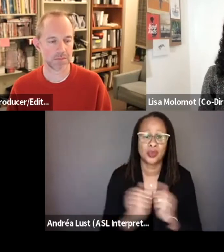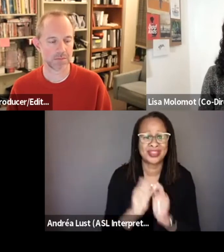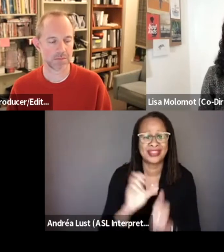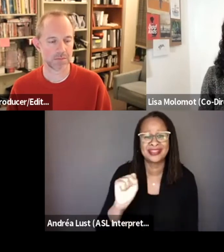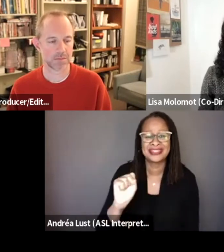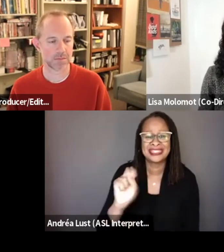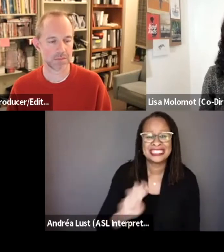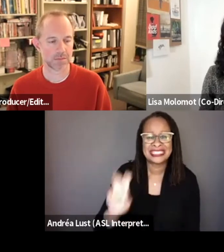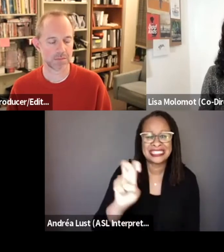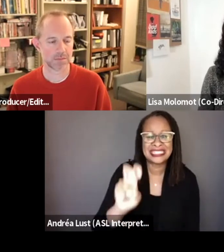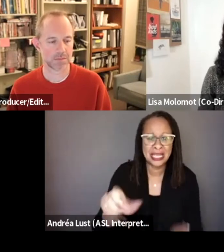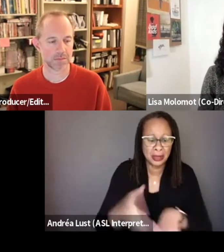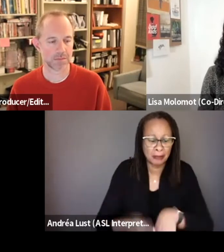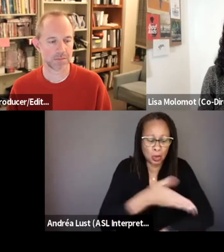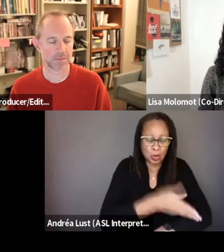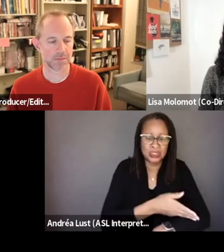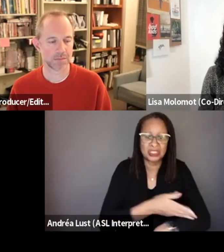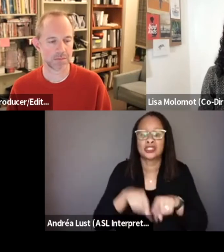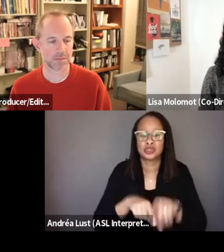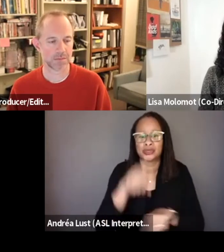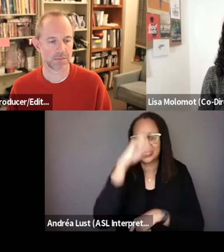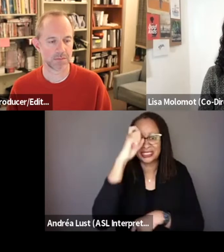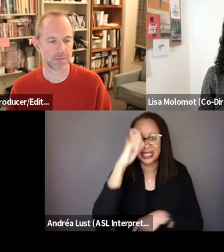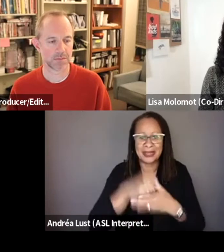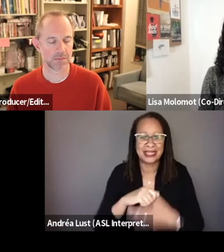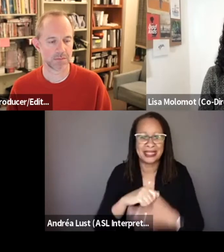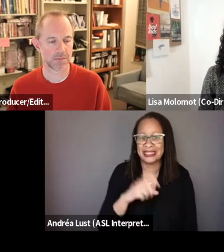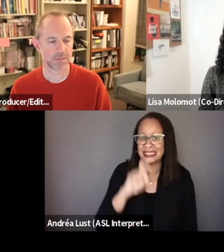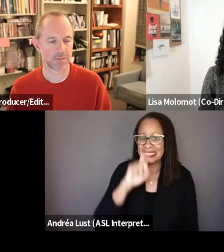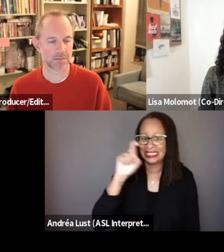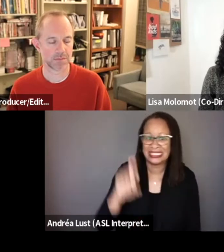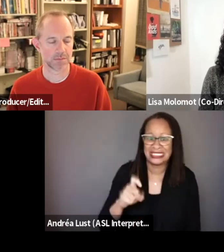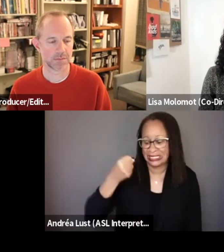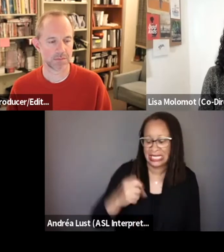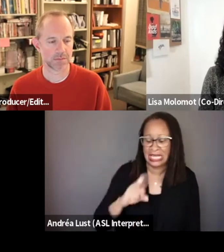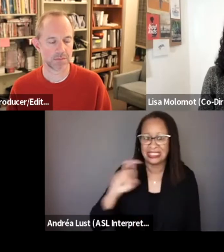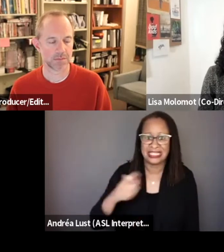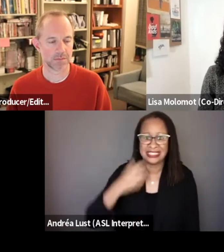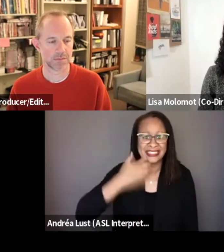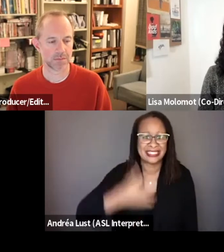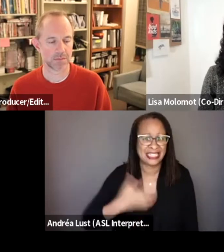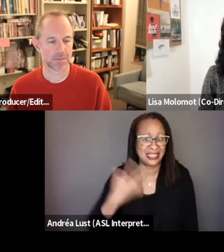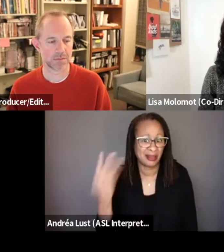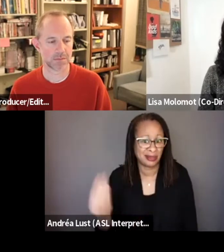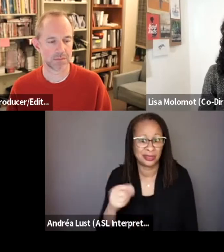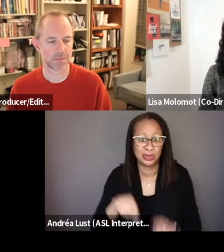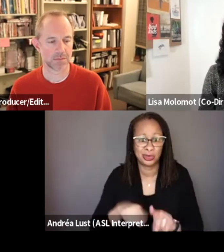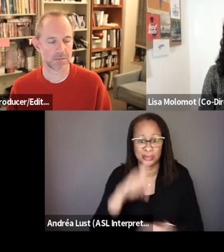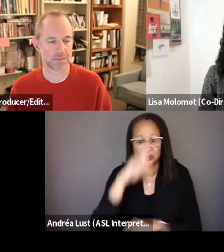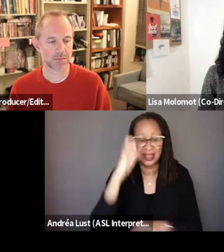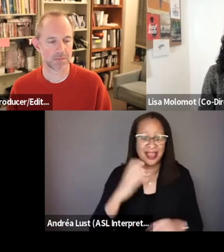in the summer in the Texas, the South Texas heat, our gear was melting.